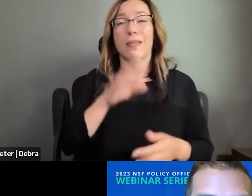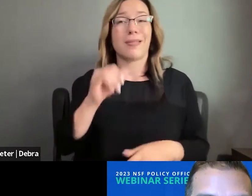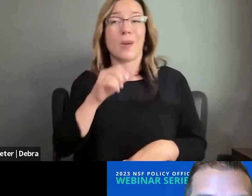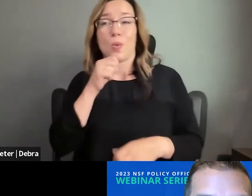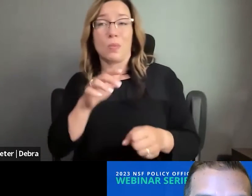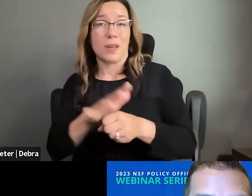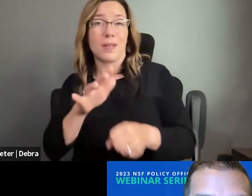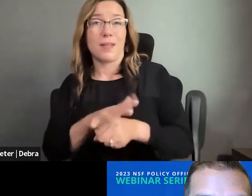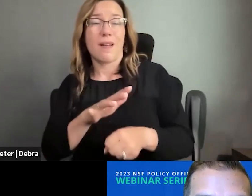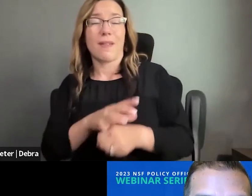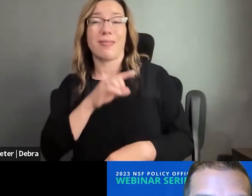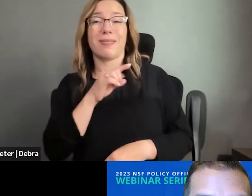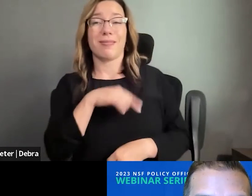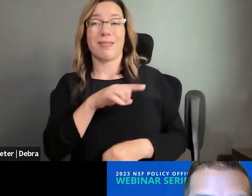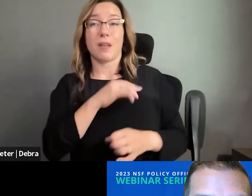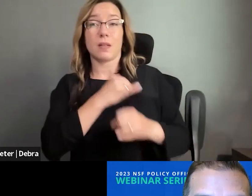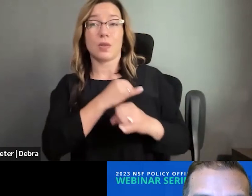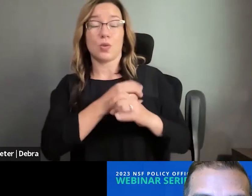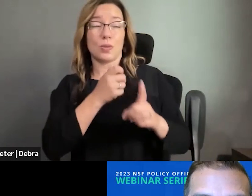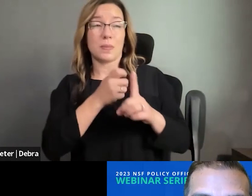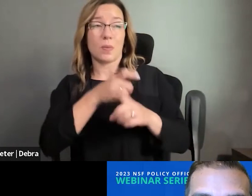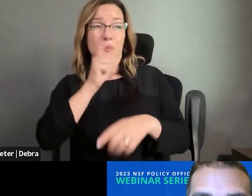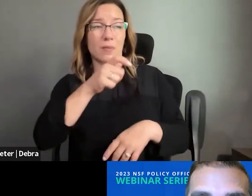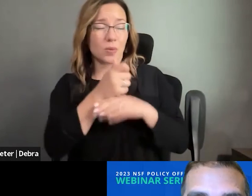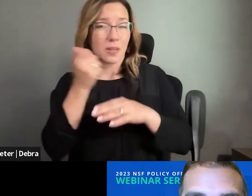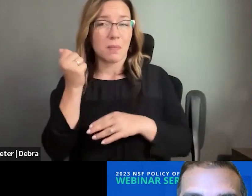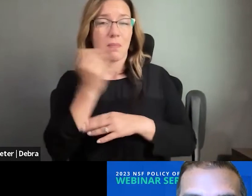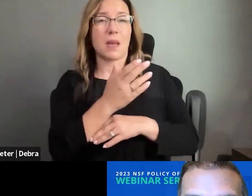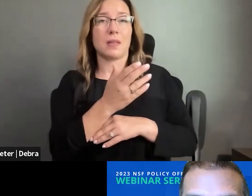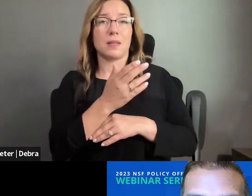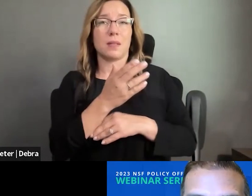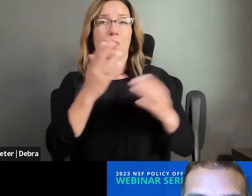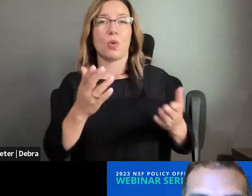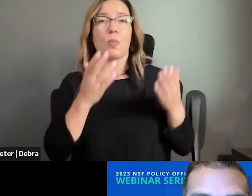They would have to actually submit that proposal on behalf of